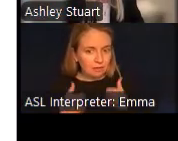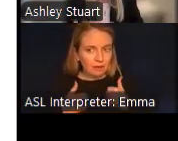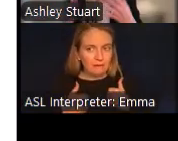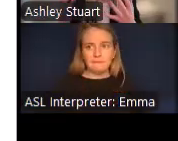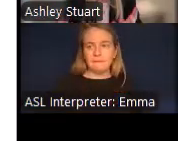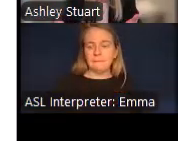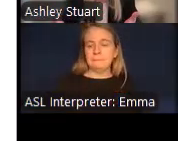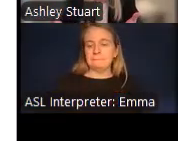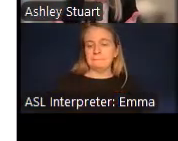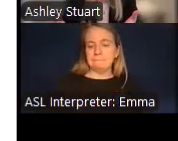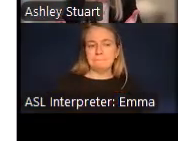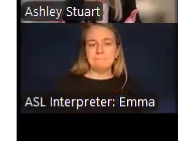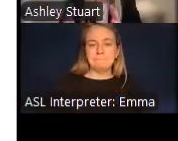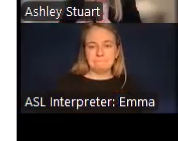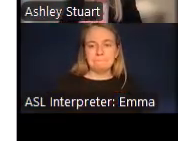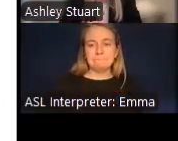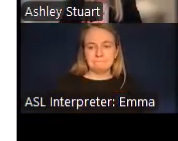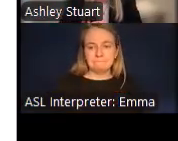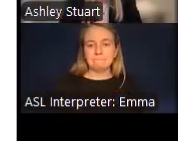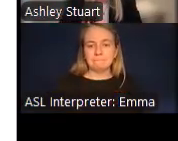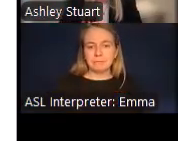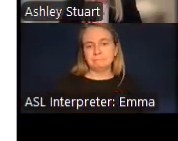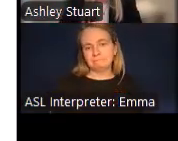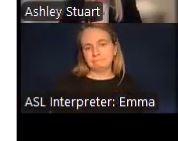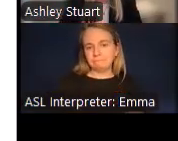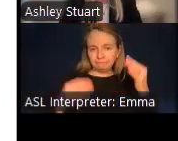So when we think of separation anxiety as being clinically